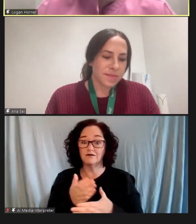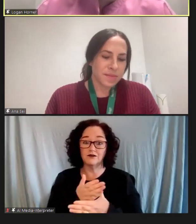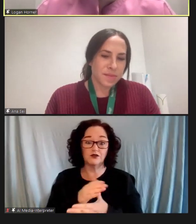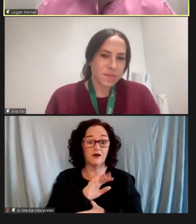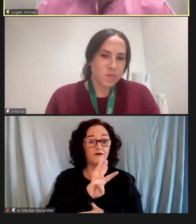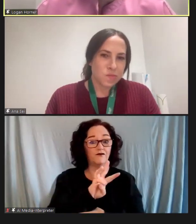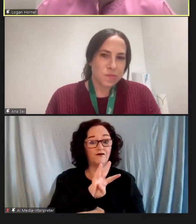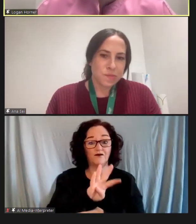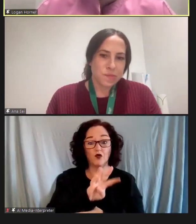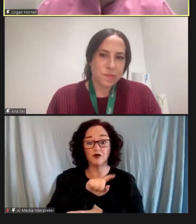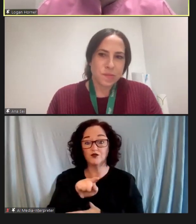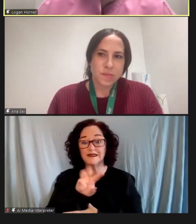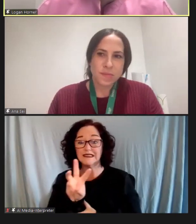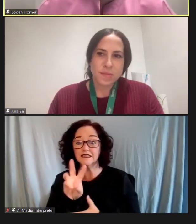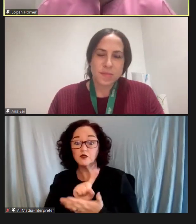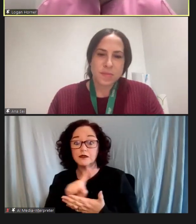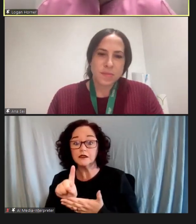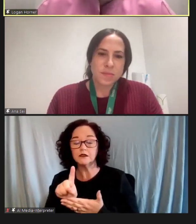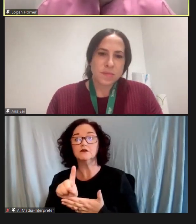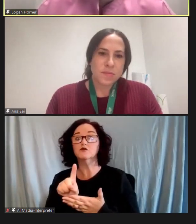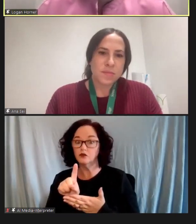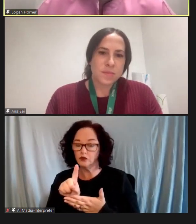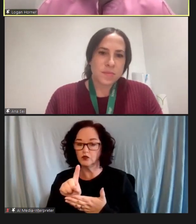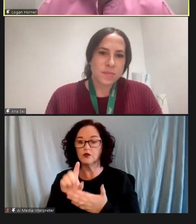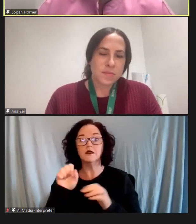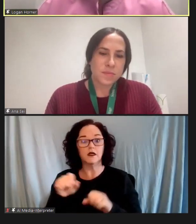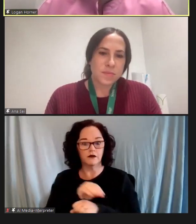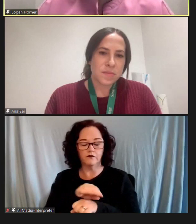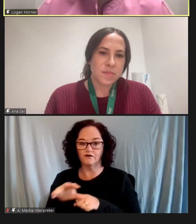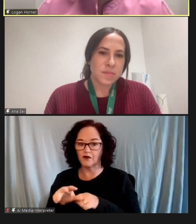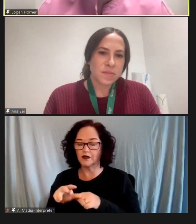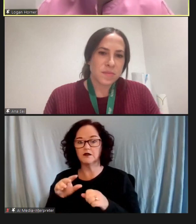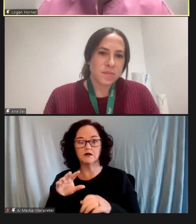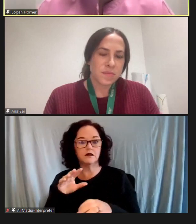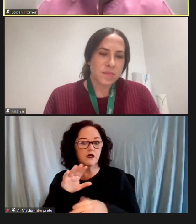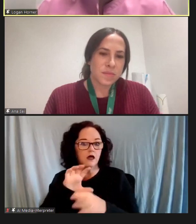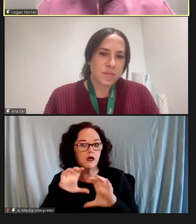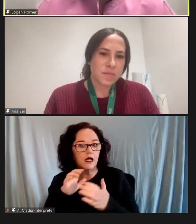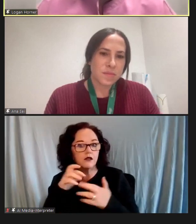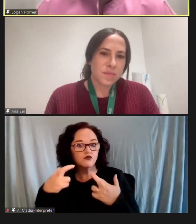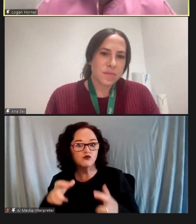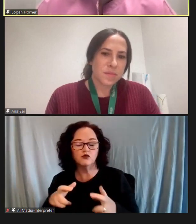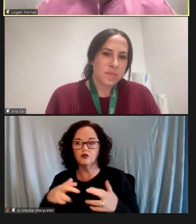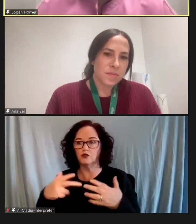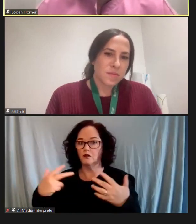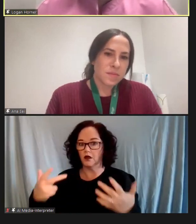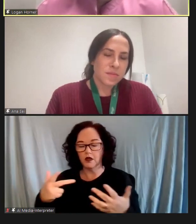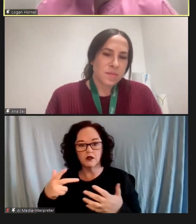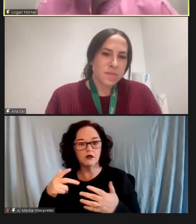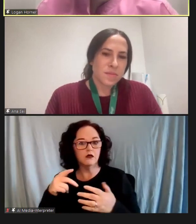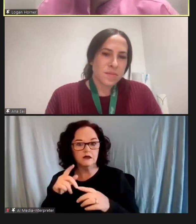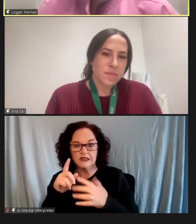classroom at home socially all of those